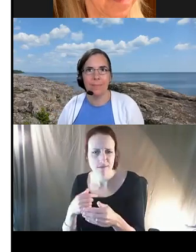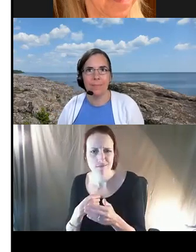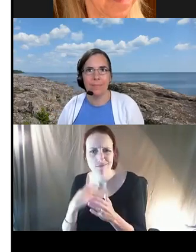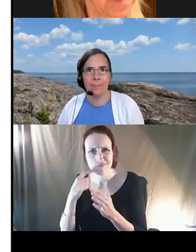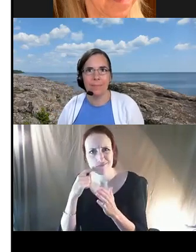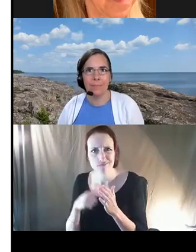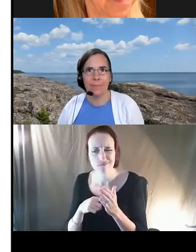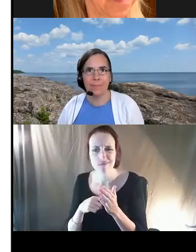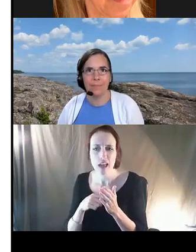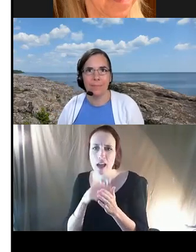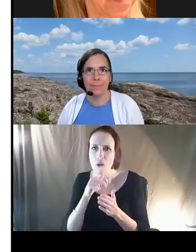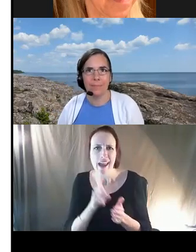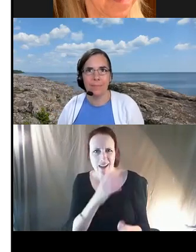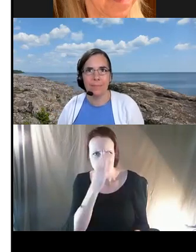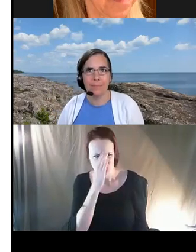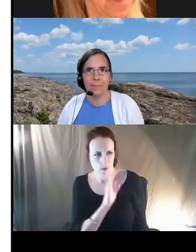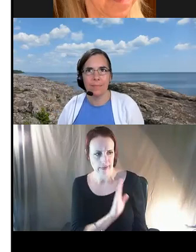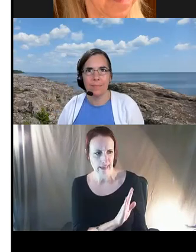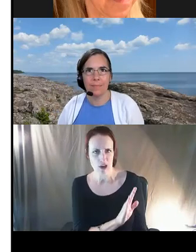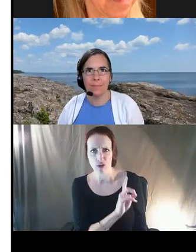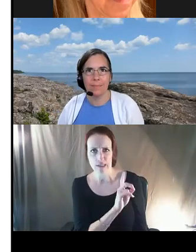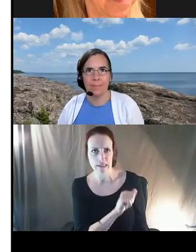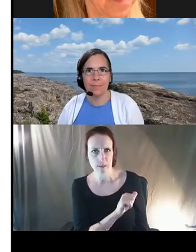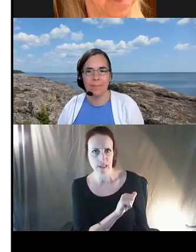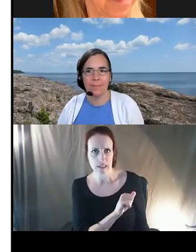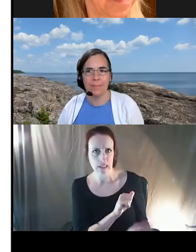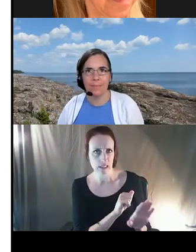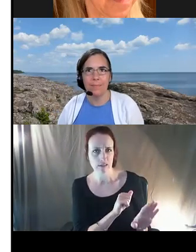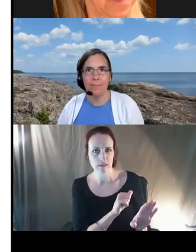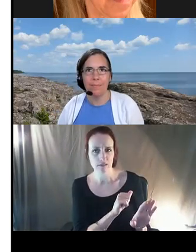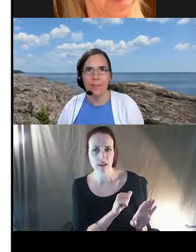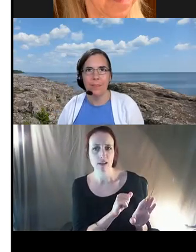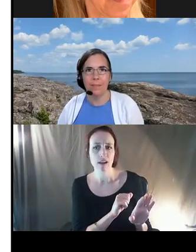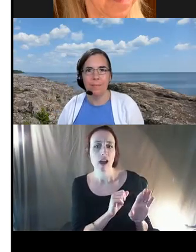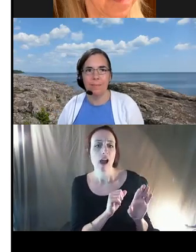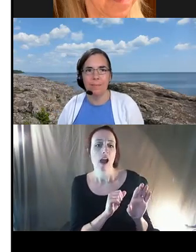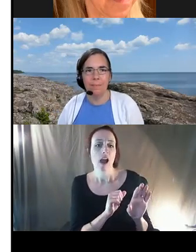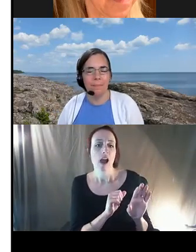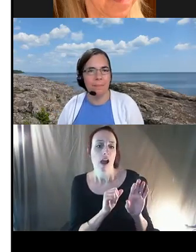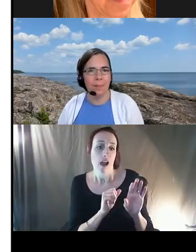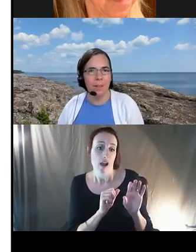person's cognitive disability is, I can understand which of these skills I can help support